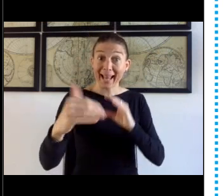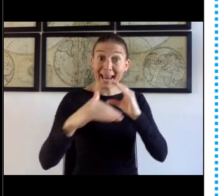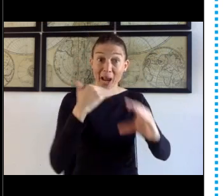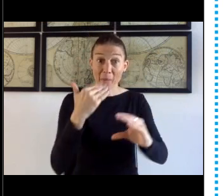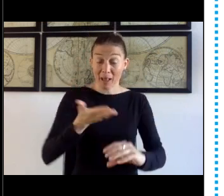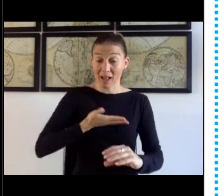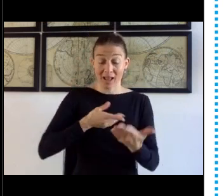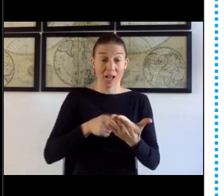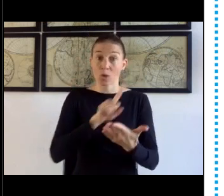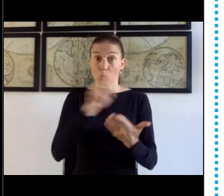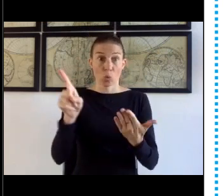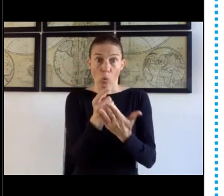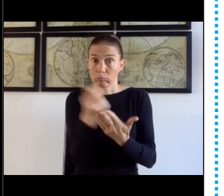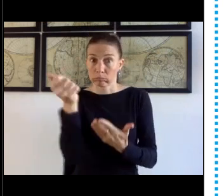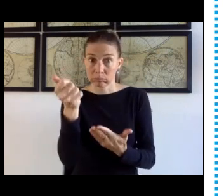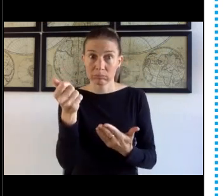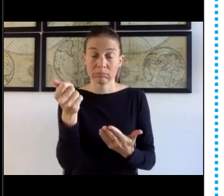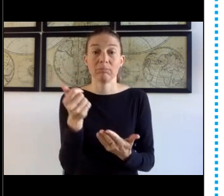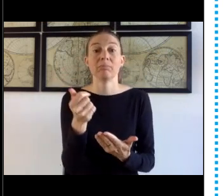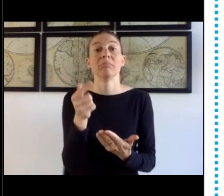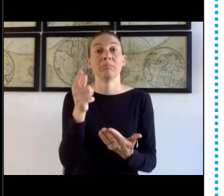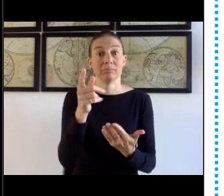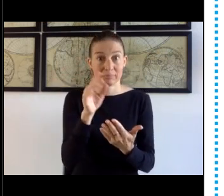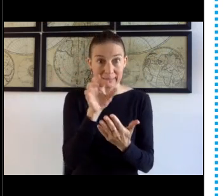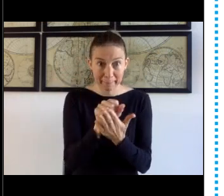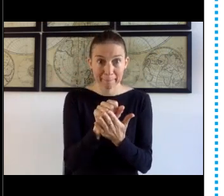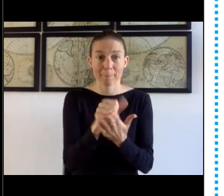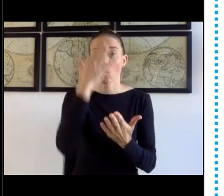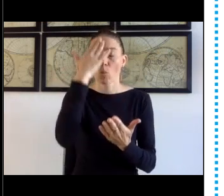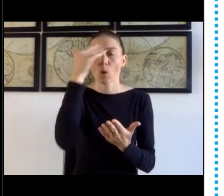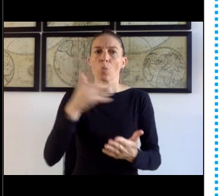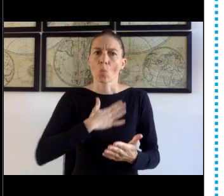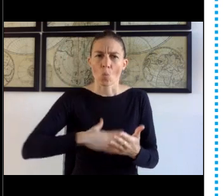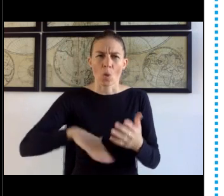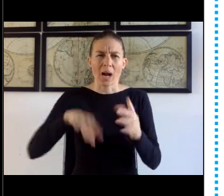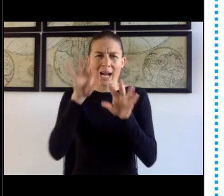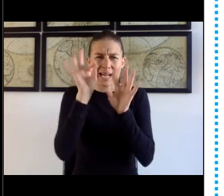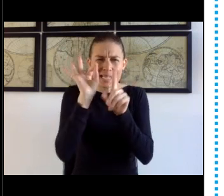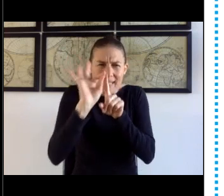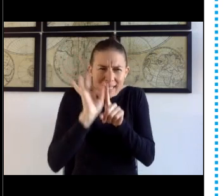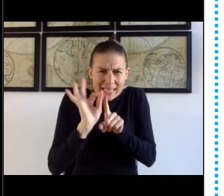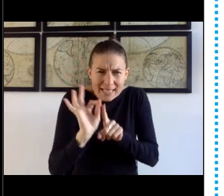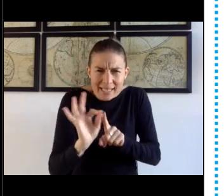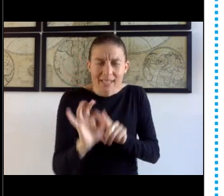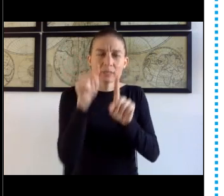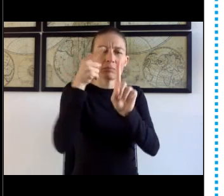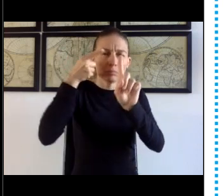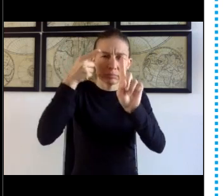and we need to give as much detailed input as we can. And it's crucial to give input from the national level.